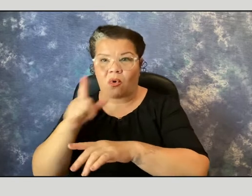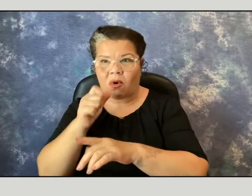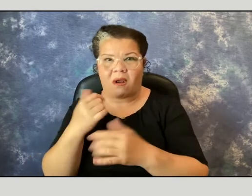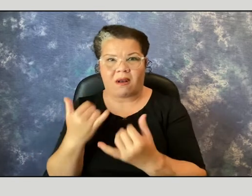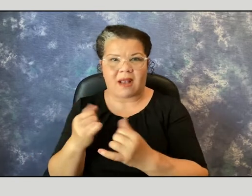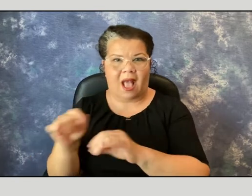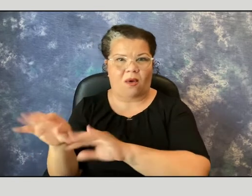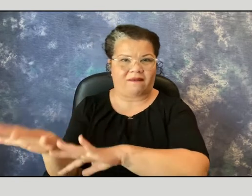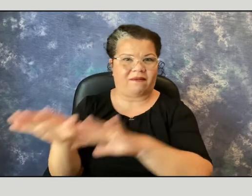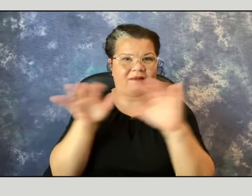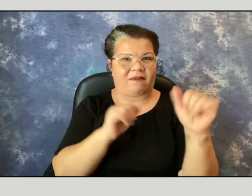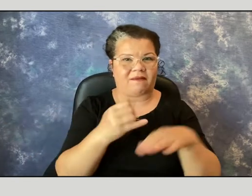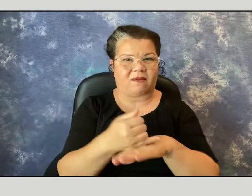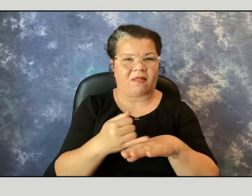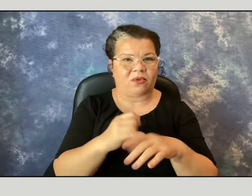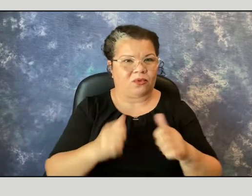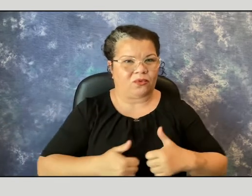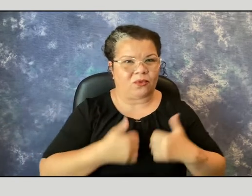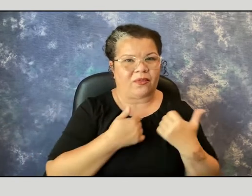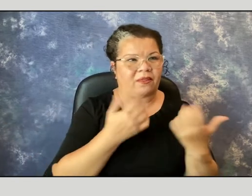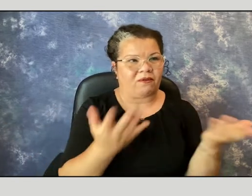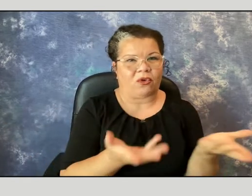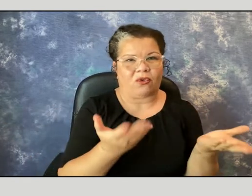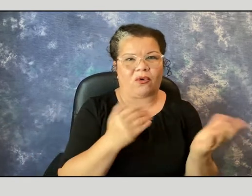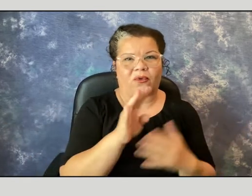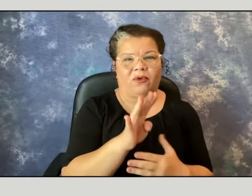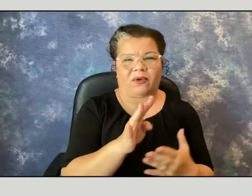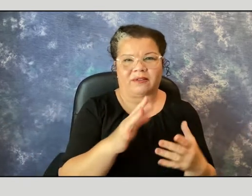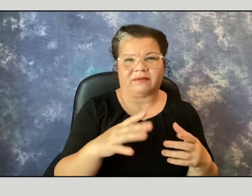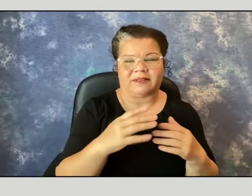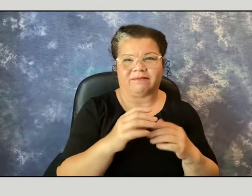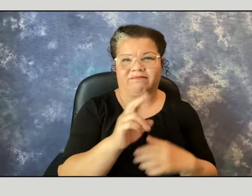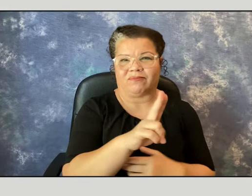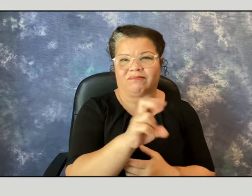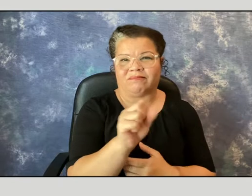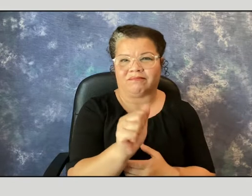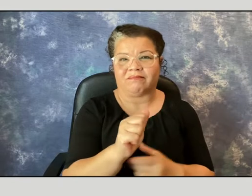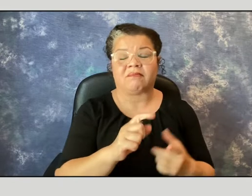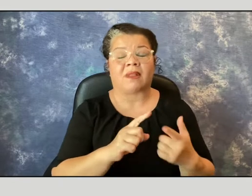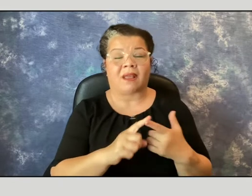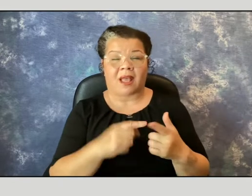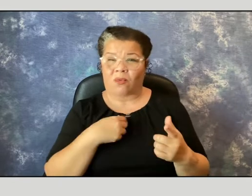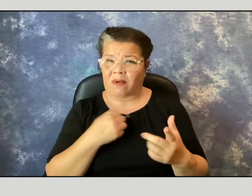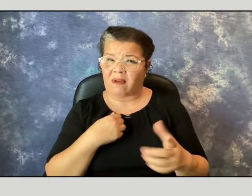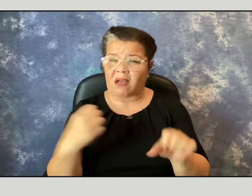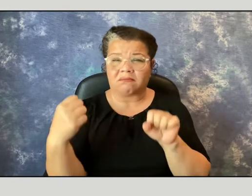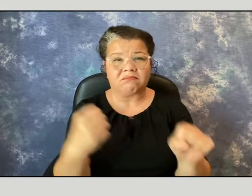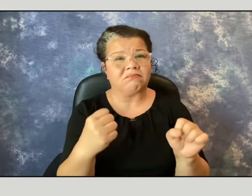built meaningful relationships, and had powerful conversations about place and purpose.